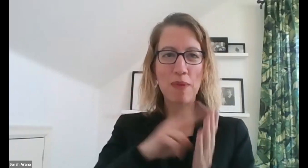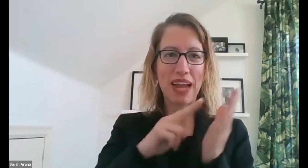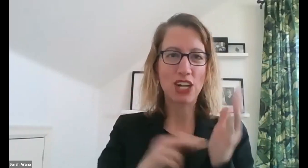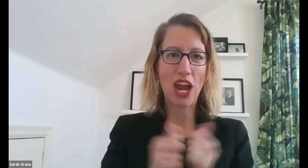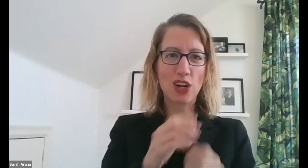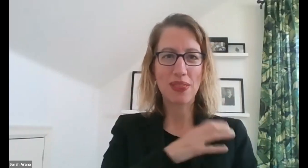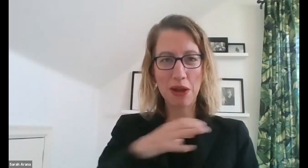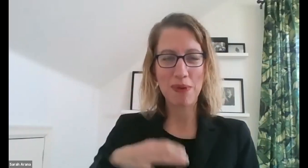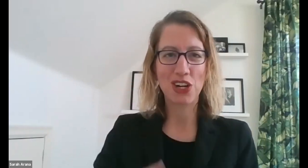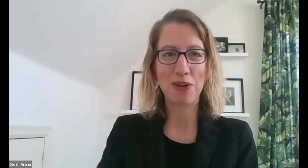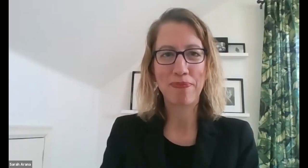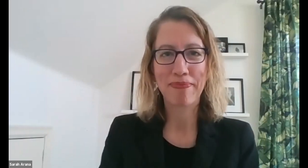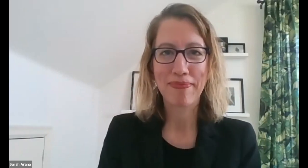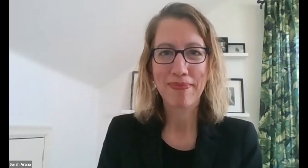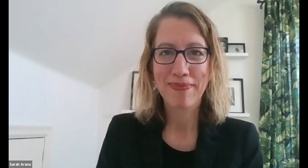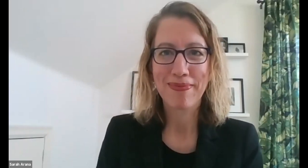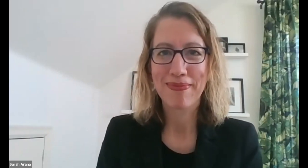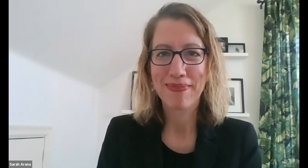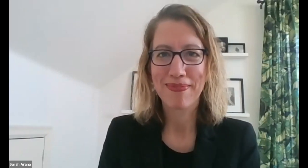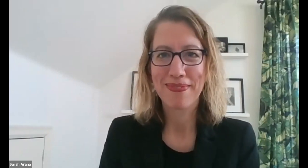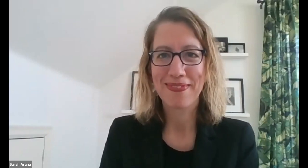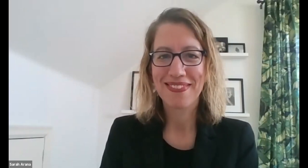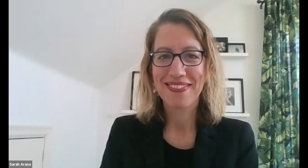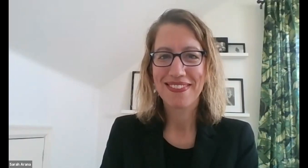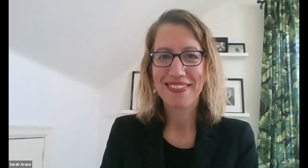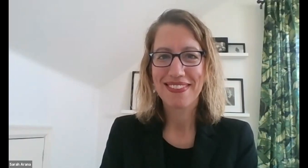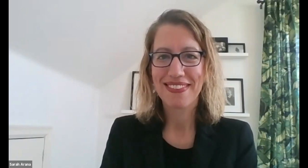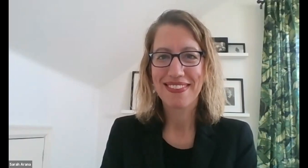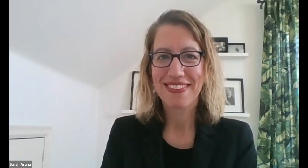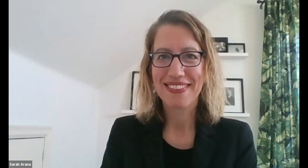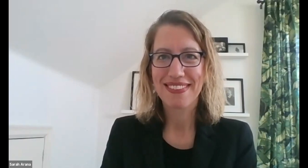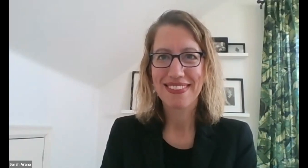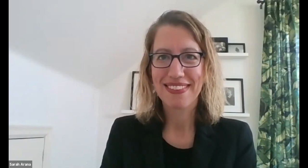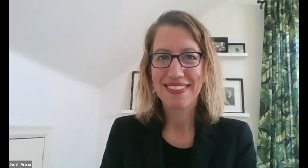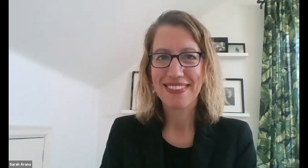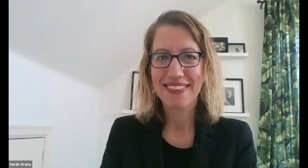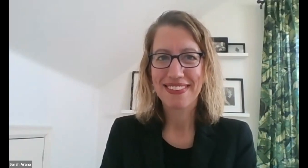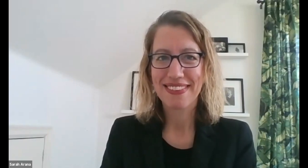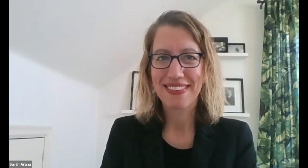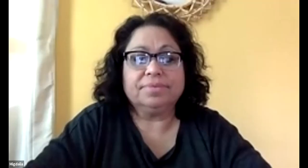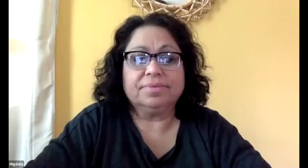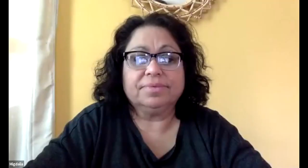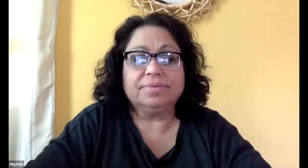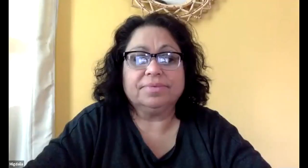Hello, my name is Sarah Arana